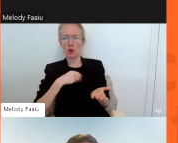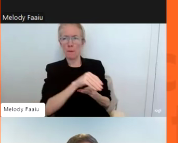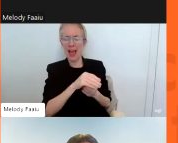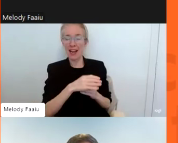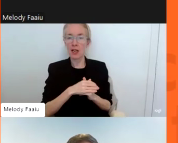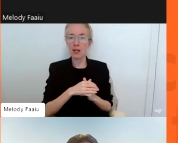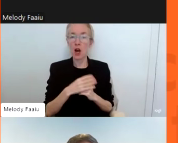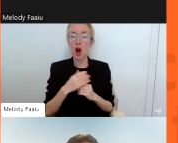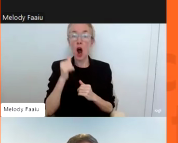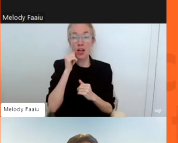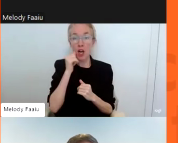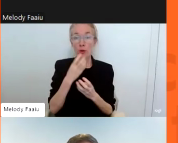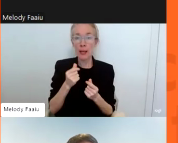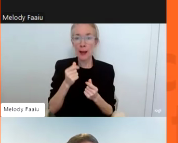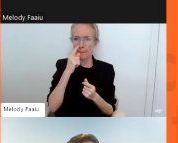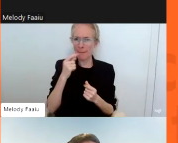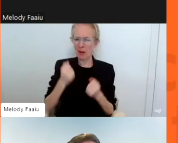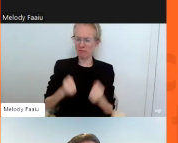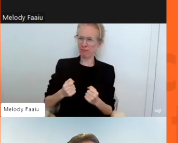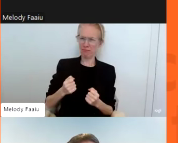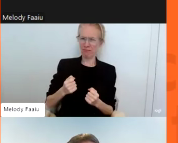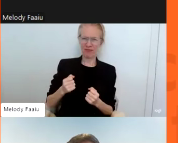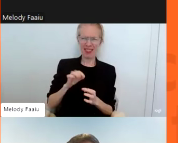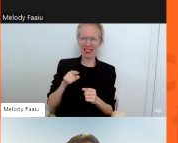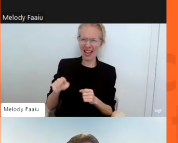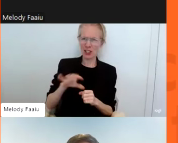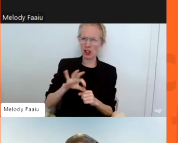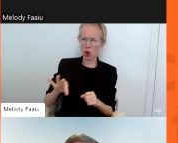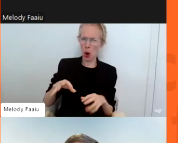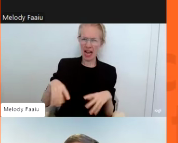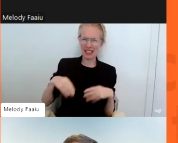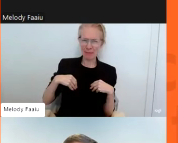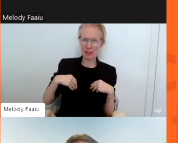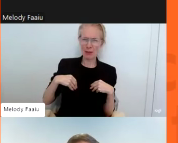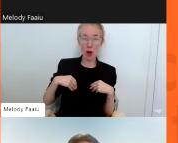cost. But construction companies are operating on the basis that